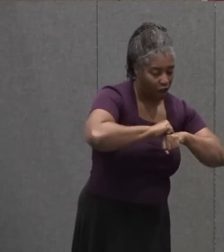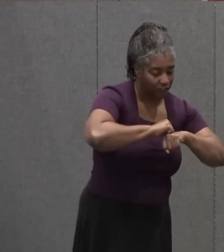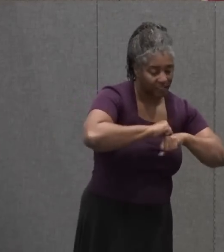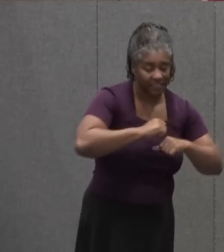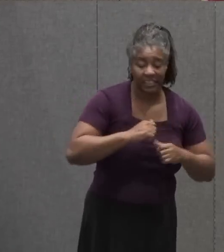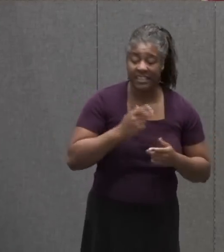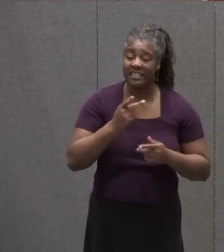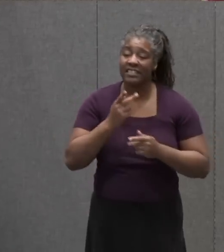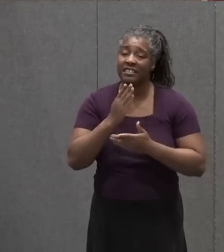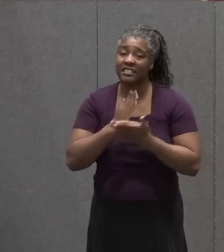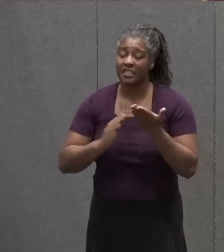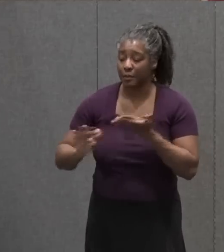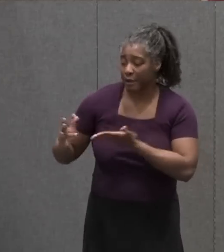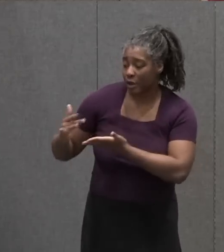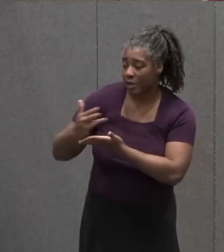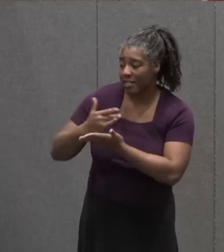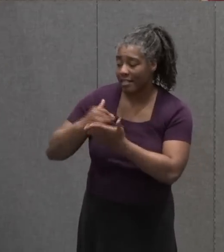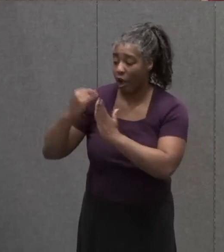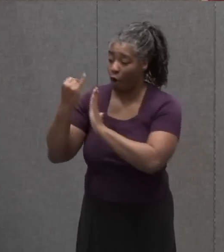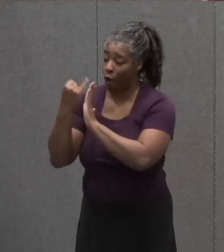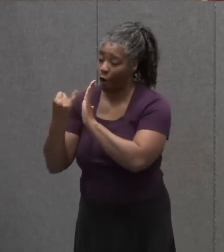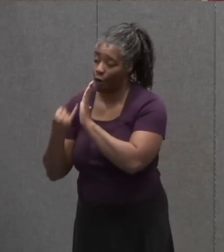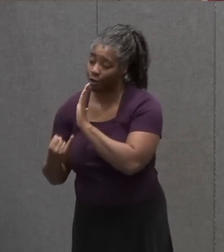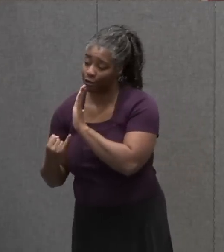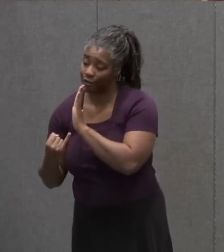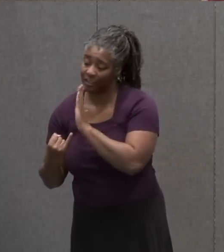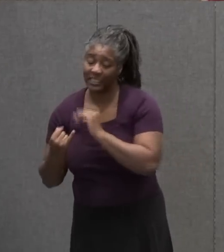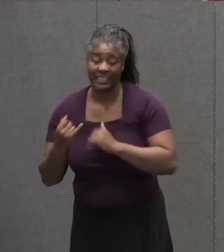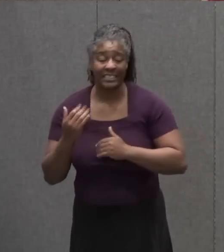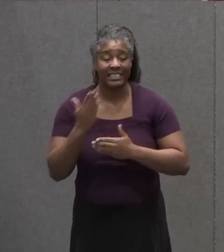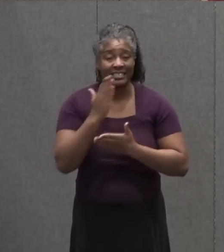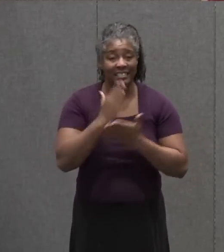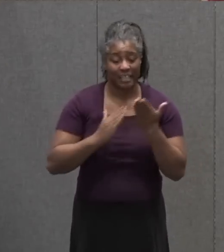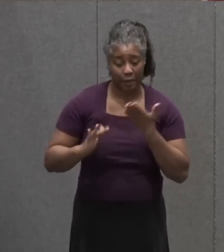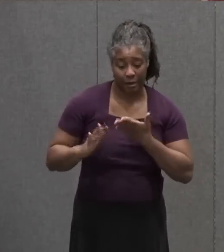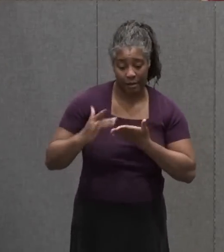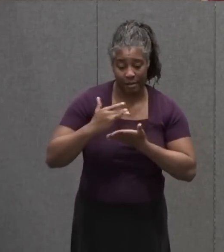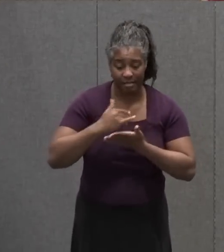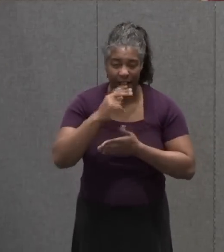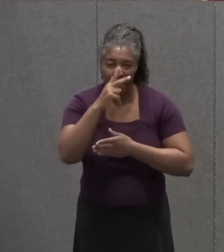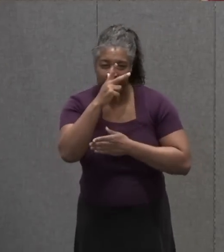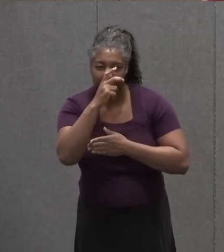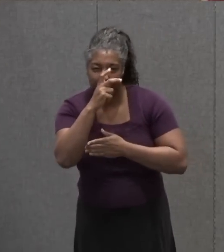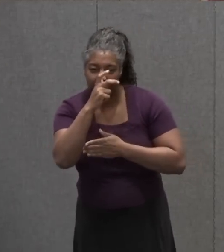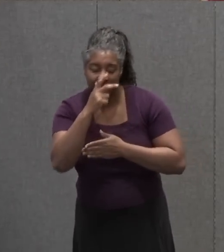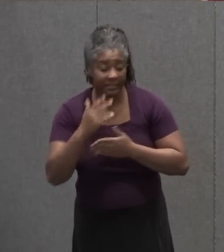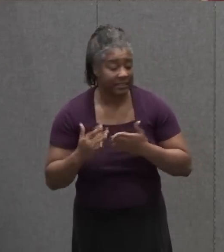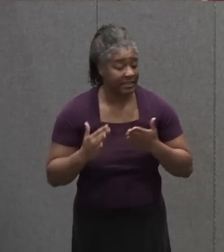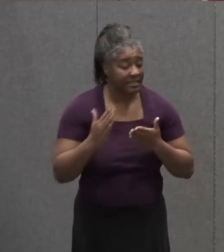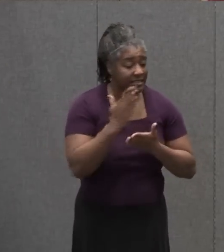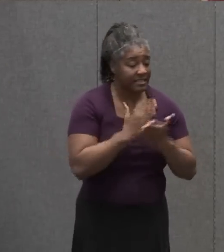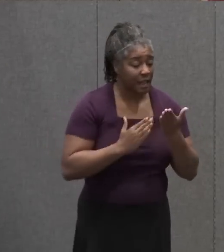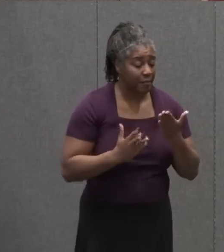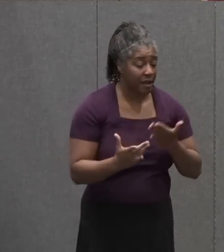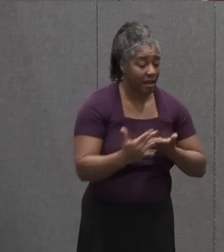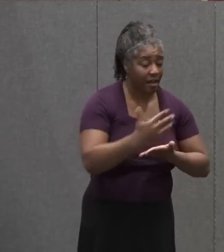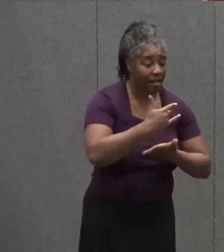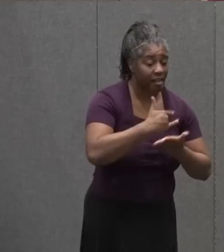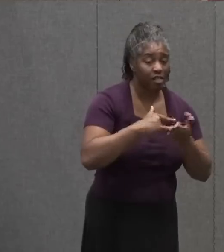Some collect bugs, others collect baseball cards. Some people collect comic books